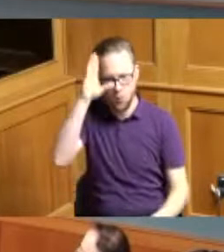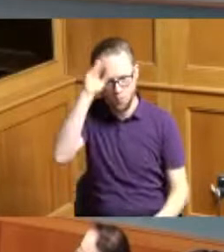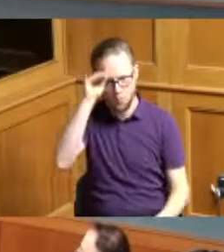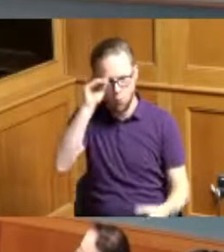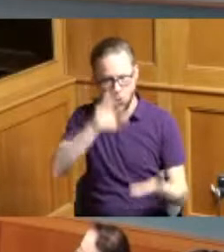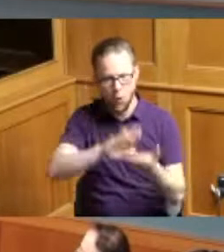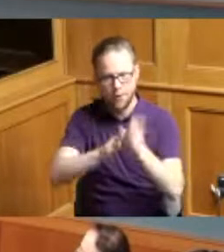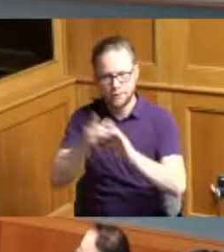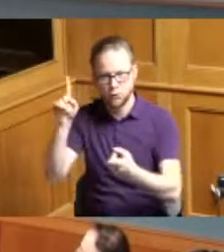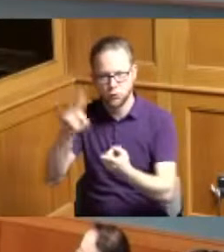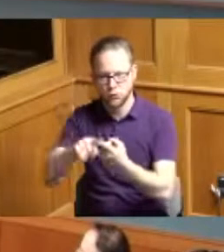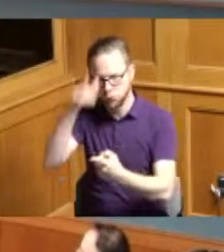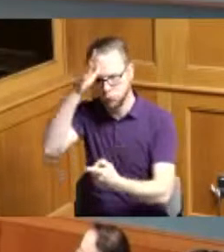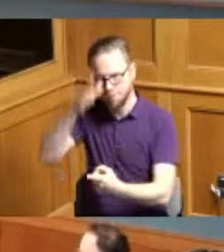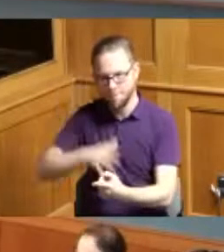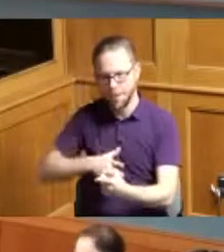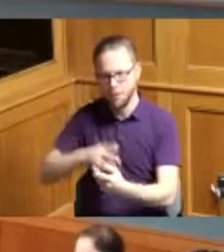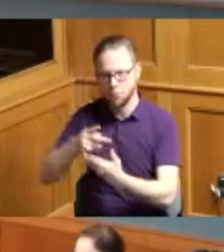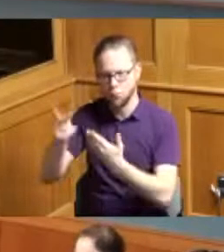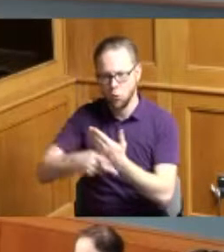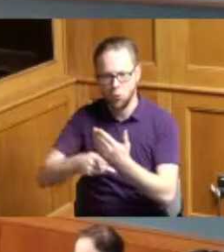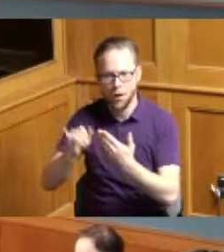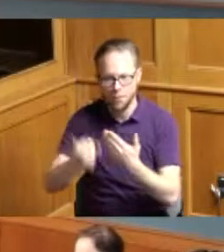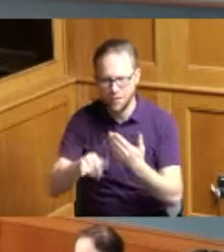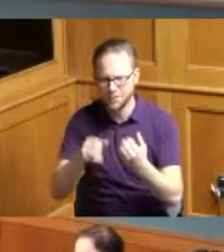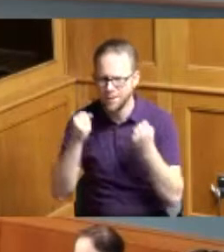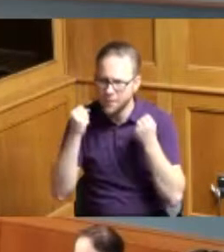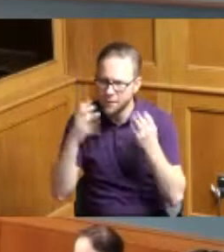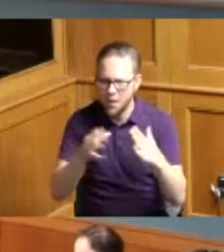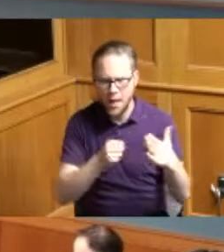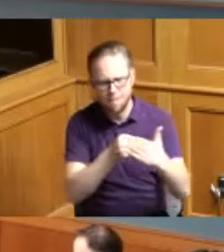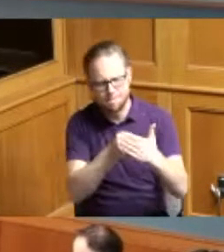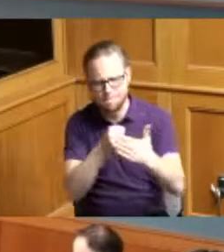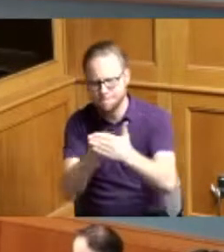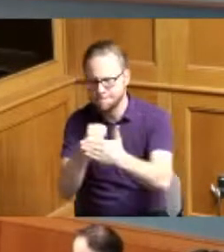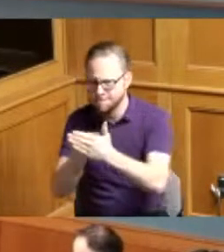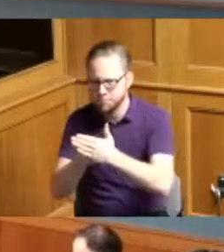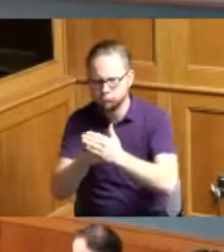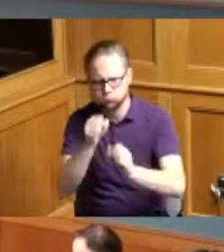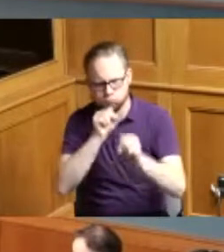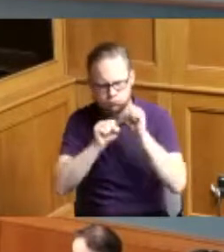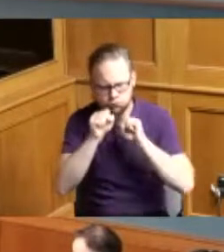obstacles and pitfalls that are facing young men transitioning to adulthood